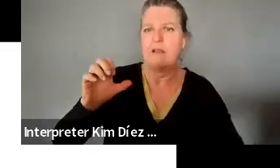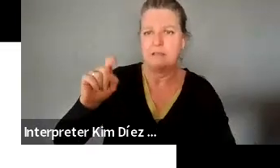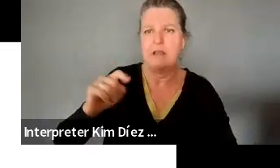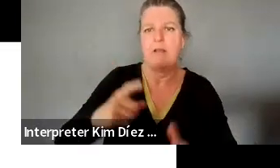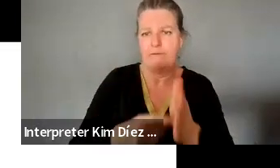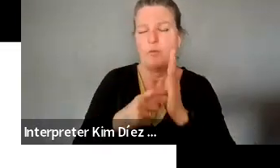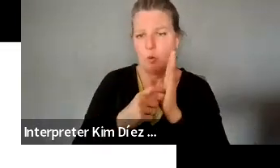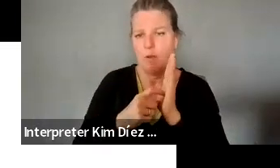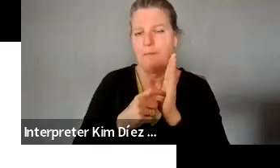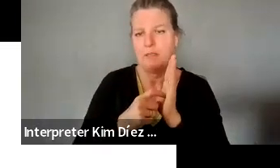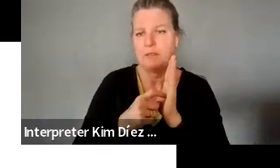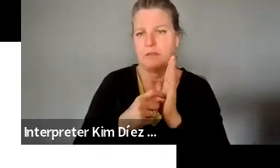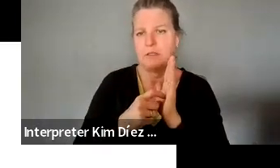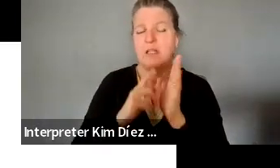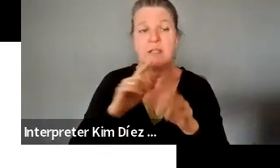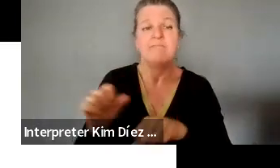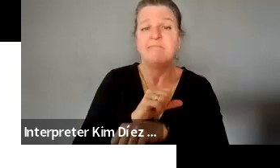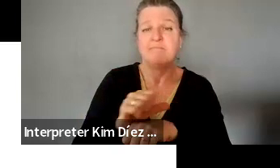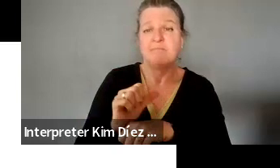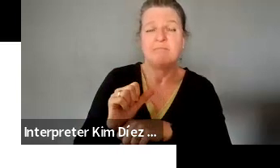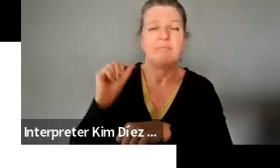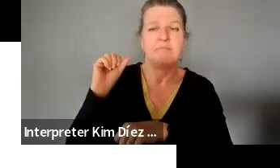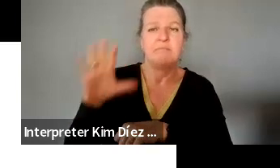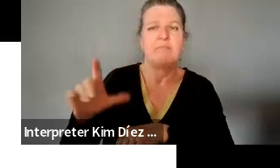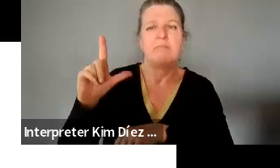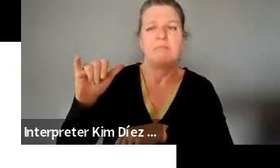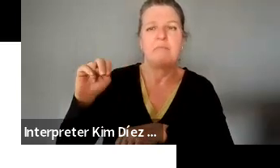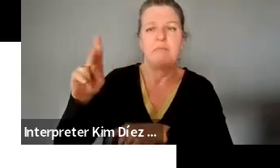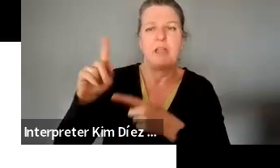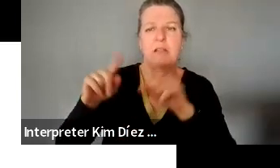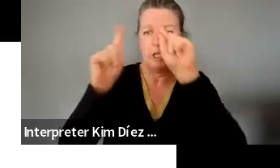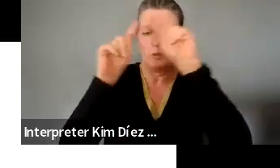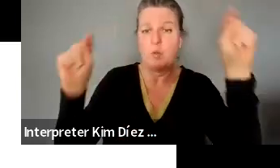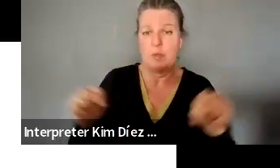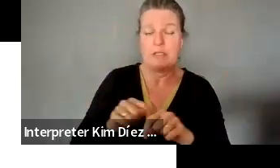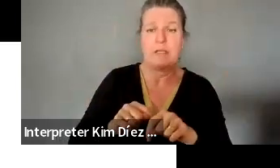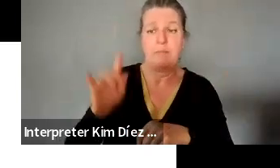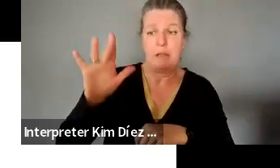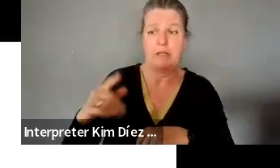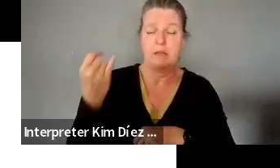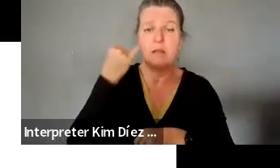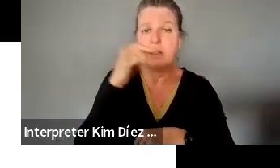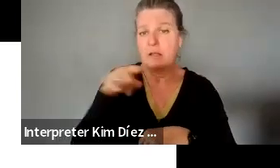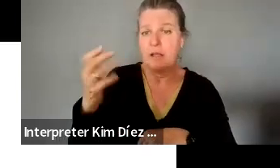[Liz] Actually, I can get a link to the template, a blank one if you wanna- [Una] Yeah, if you have questions,